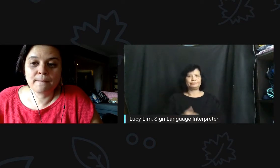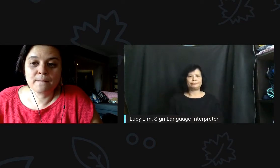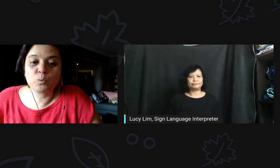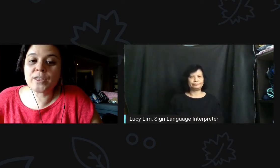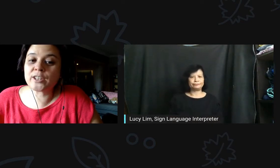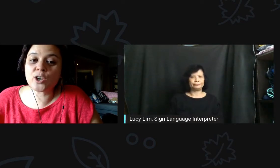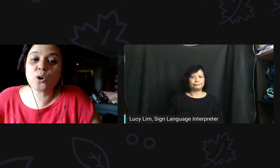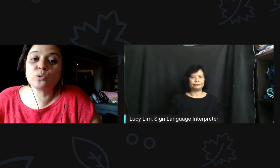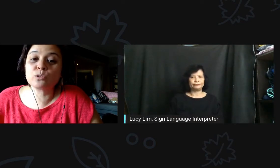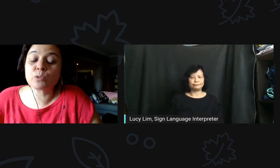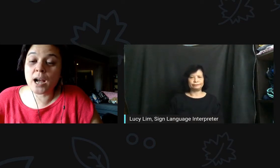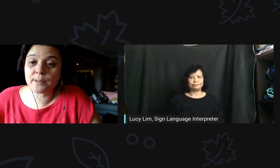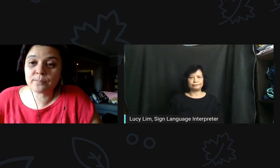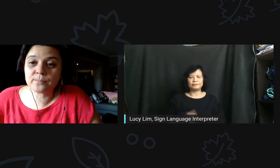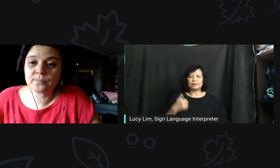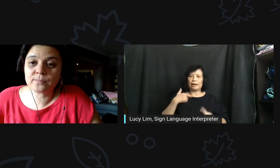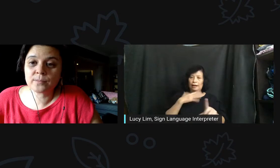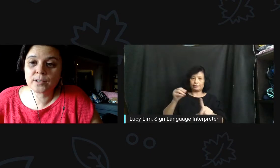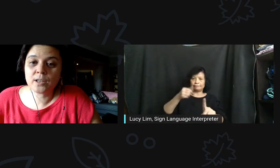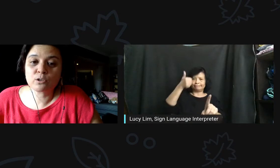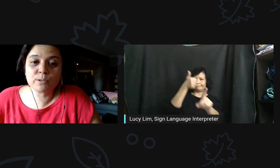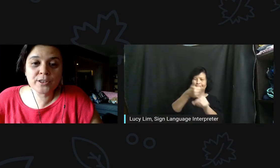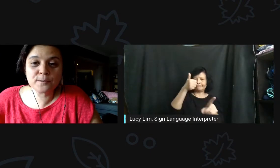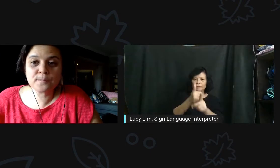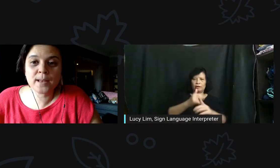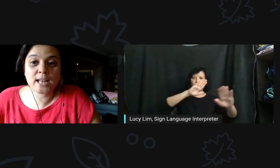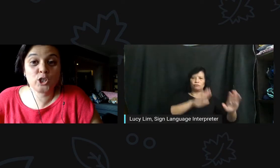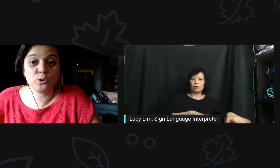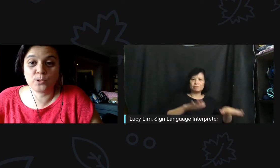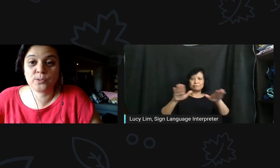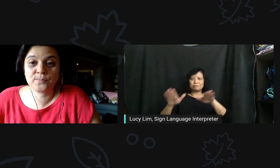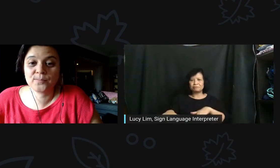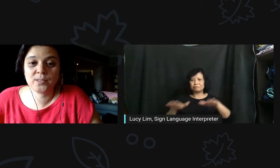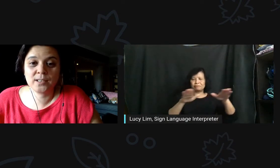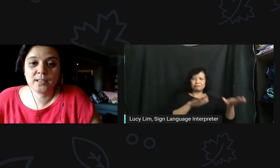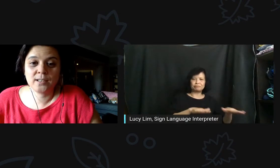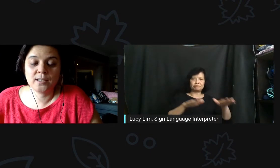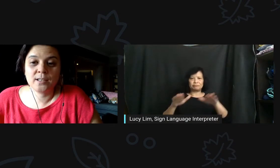with its own rhyme, rhythm and humour.